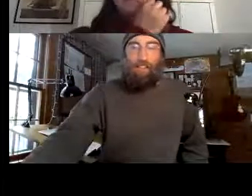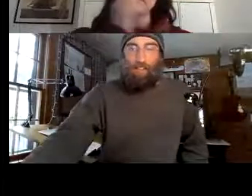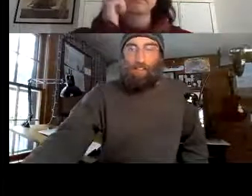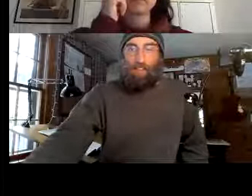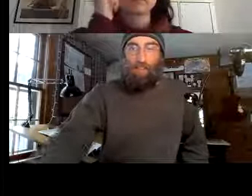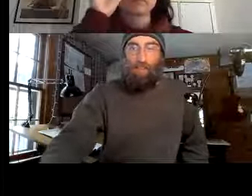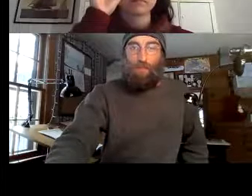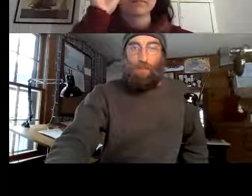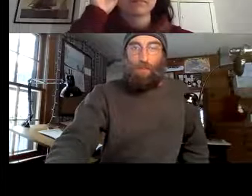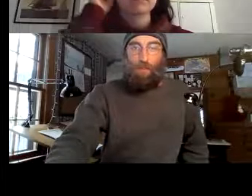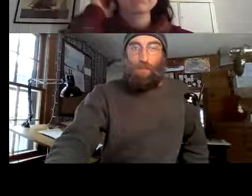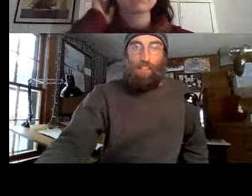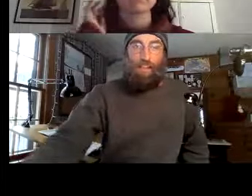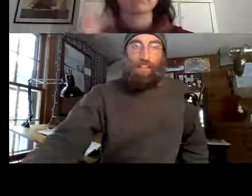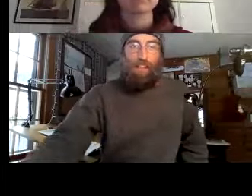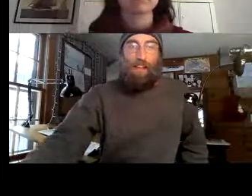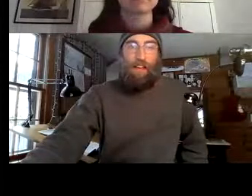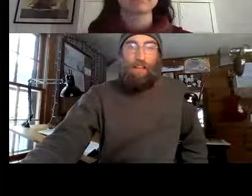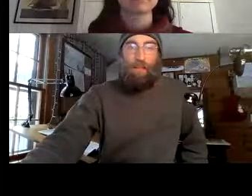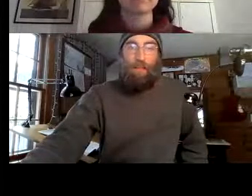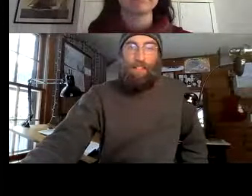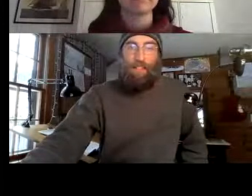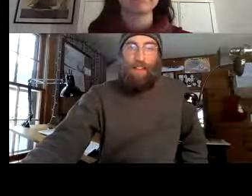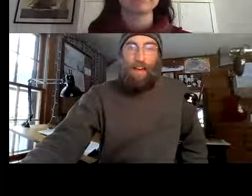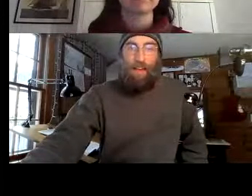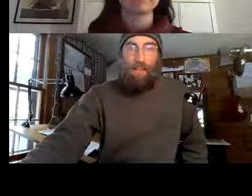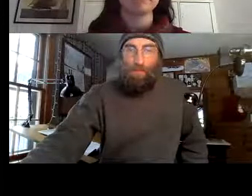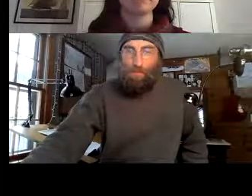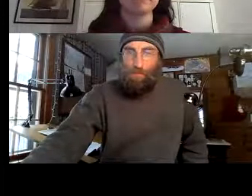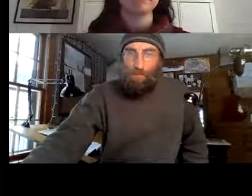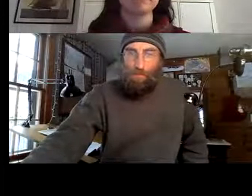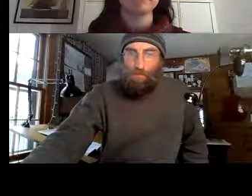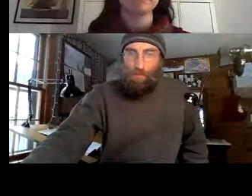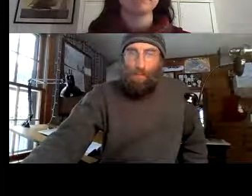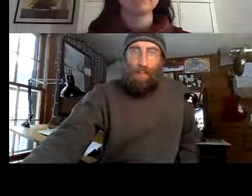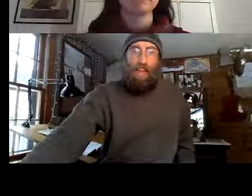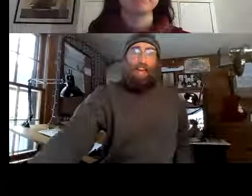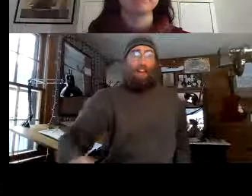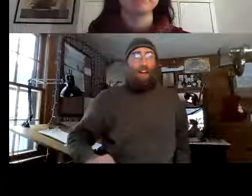to the school tent where they're doing classes, and maybe sitting down, and